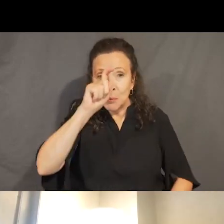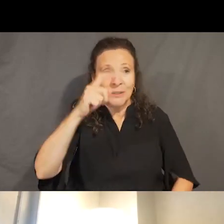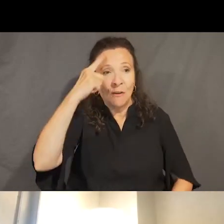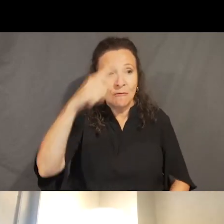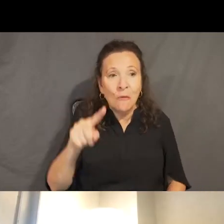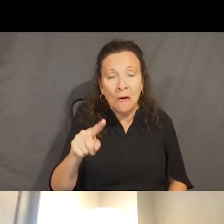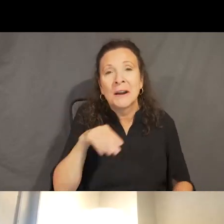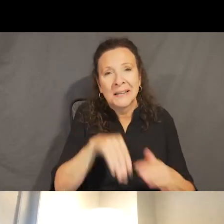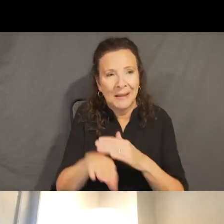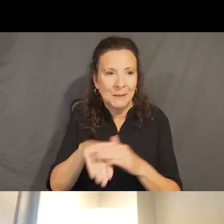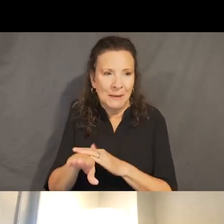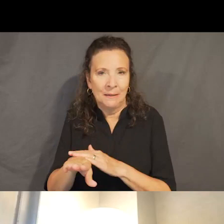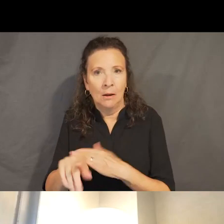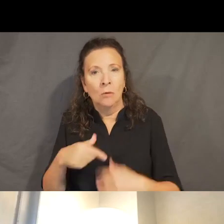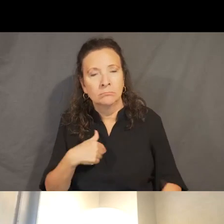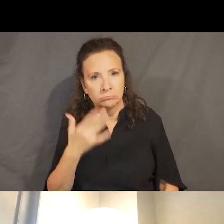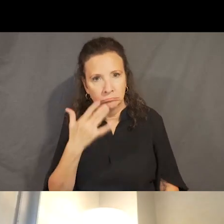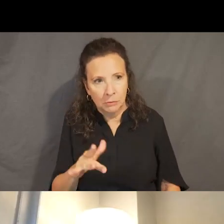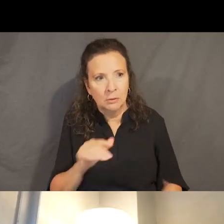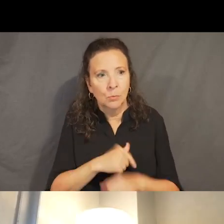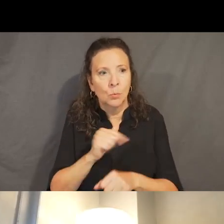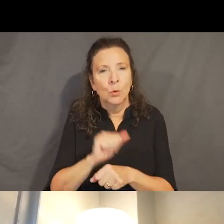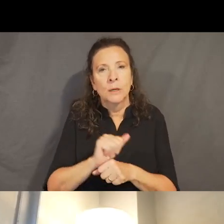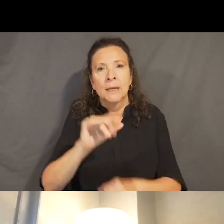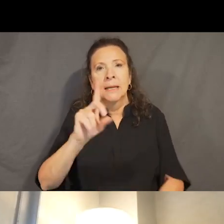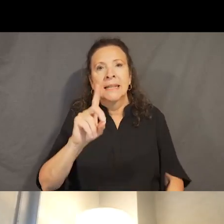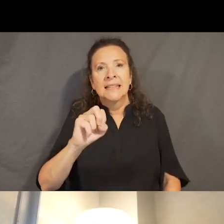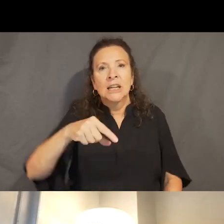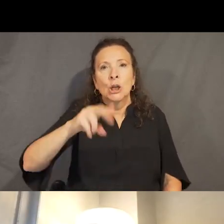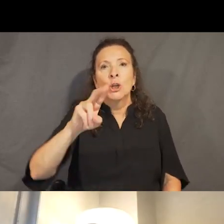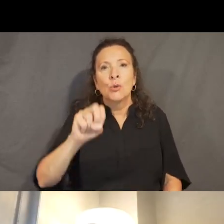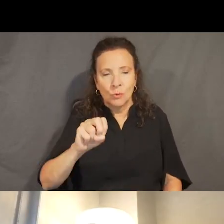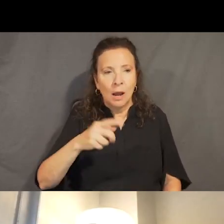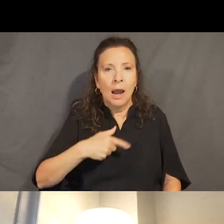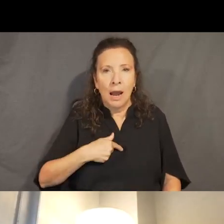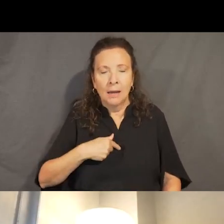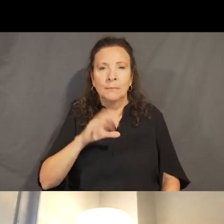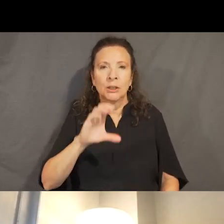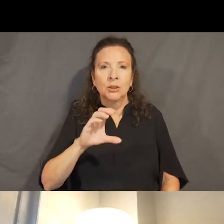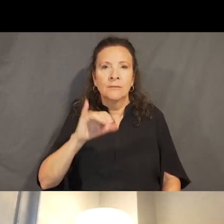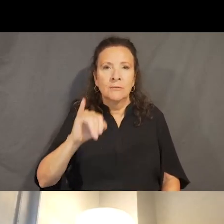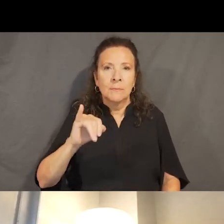working at Deque, where I am the chief information accessibility officer. And I have been doing this